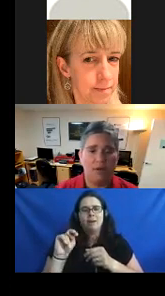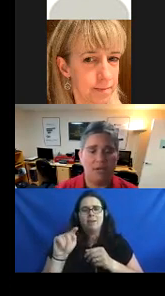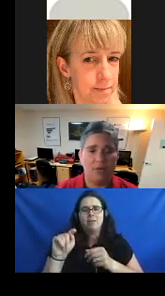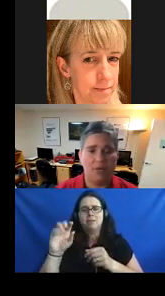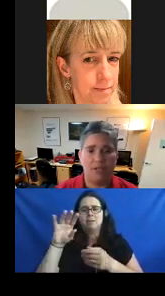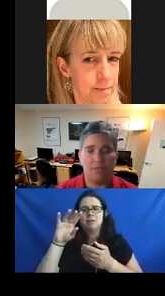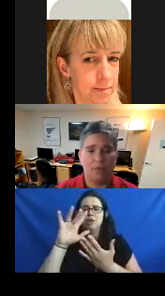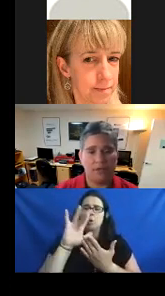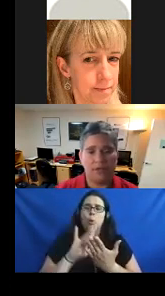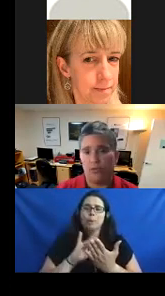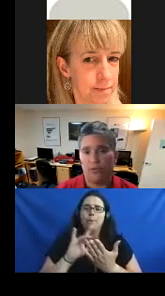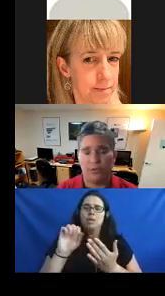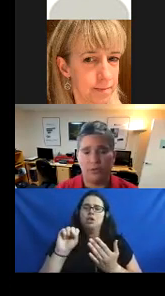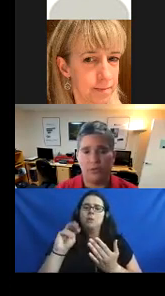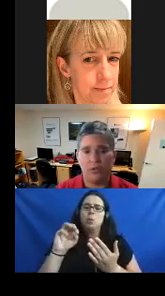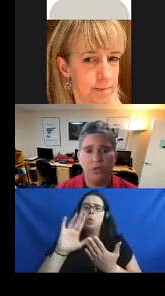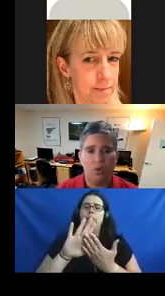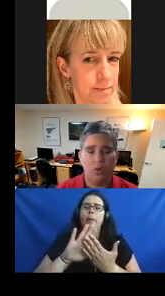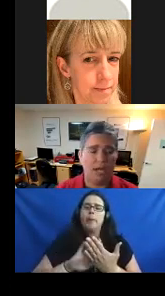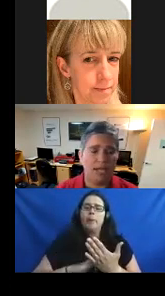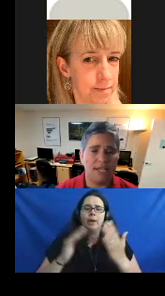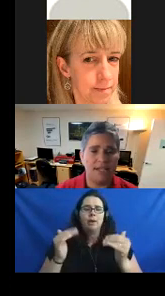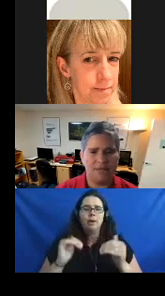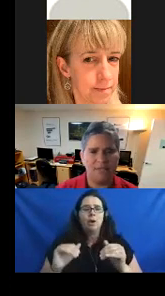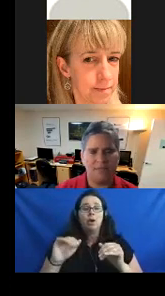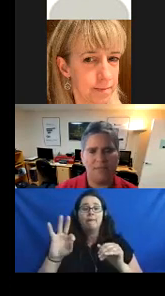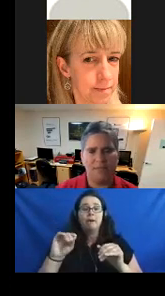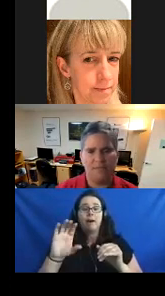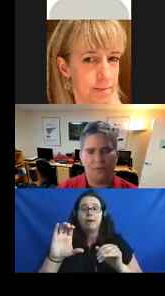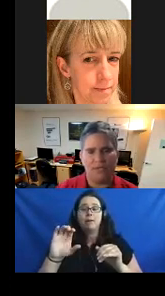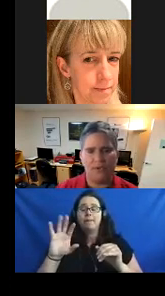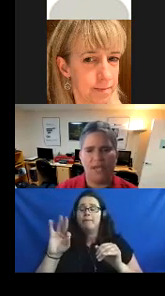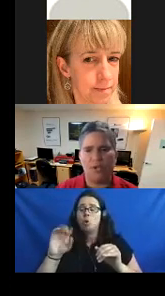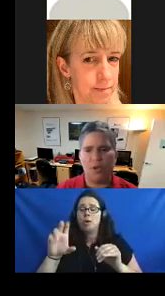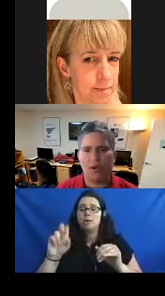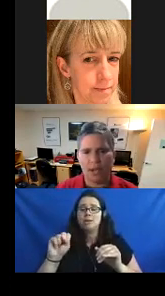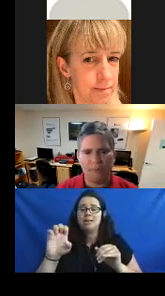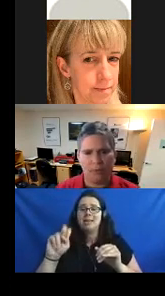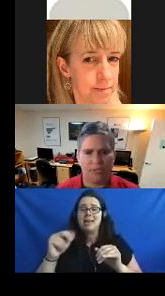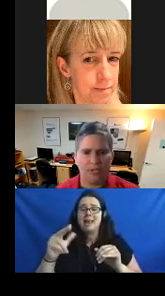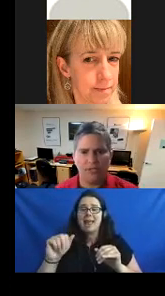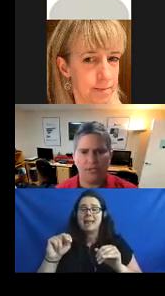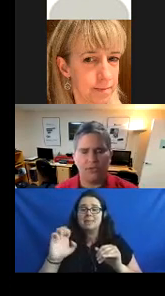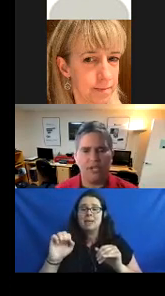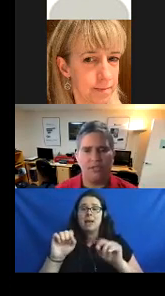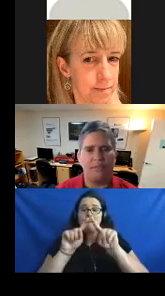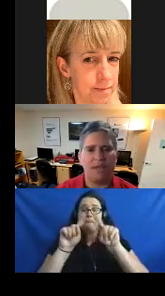ME TO PUT A BOX OR A CIRCLE OR HIGHLIGHT SOME FOCUS SO I KNOW WHERE I AM FOCUSED ON IN THE SCREEN AS I AM NAVIGATING